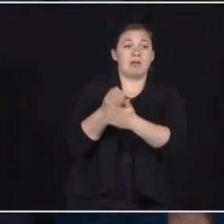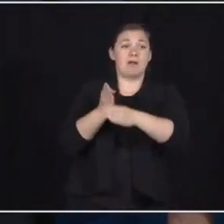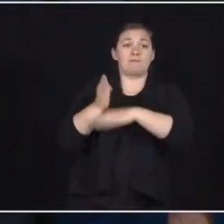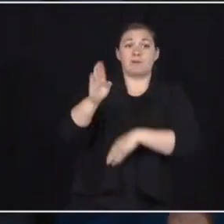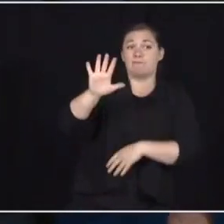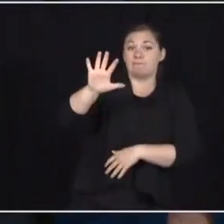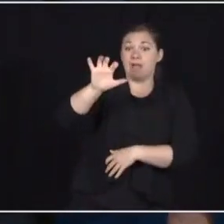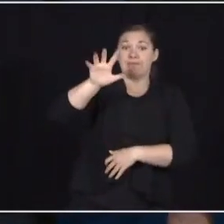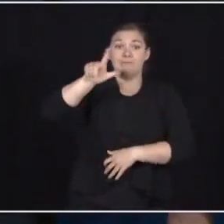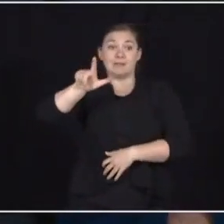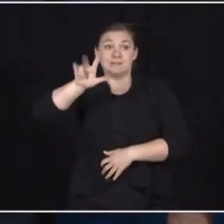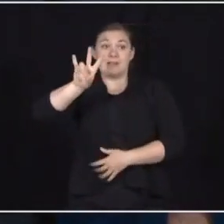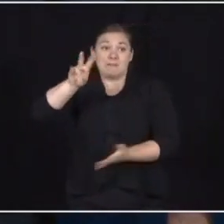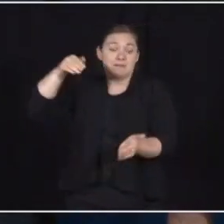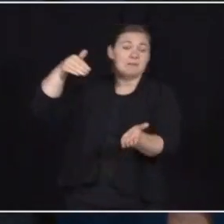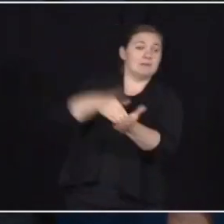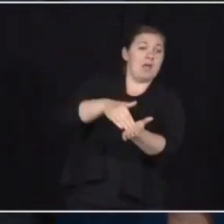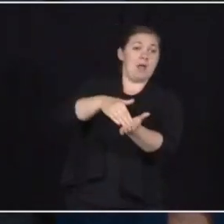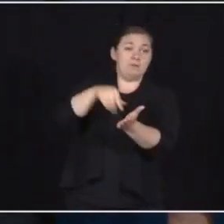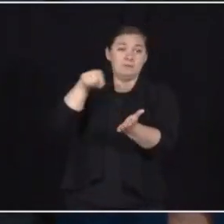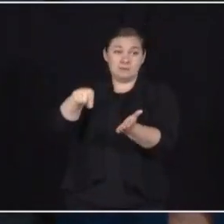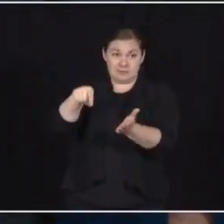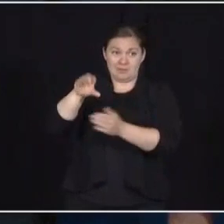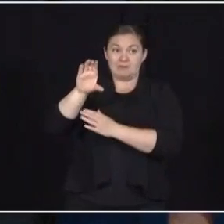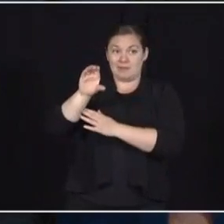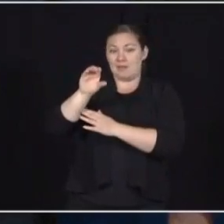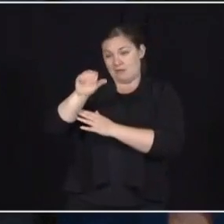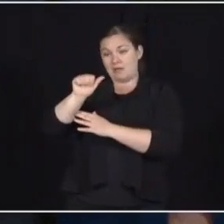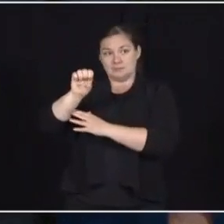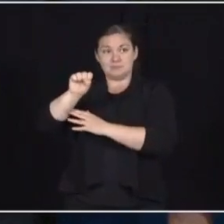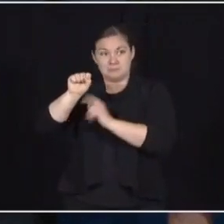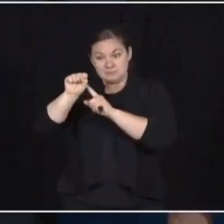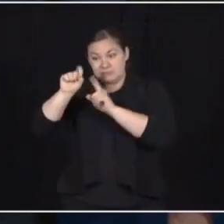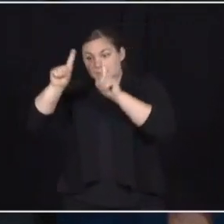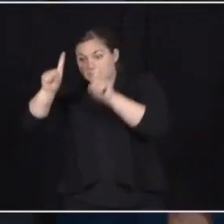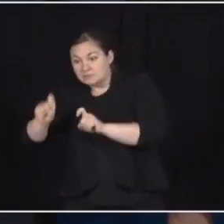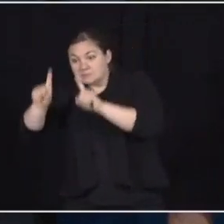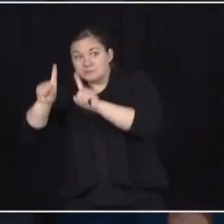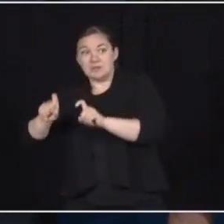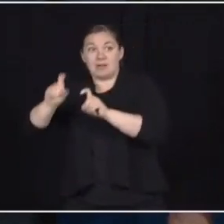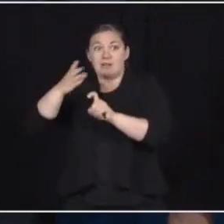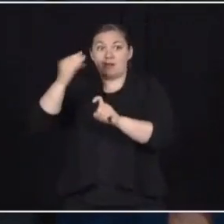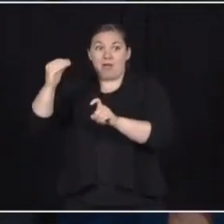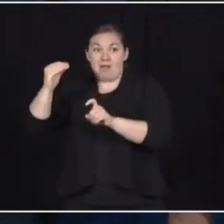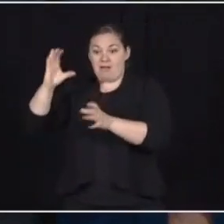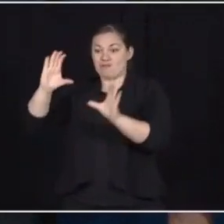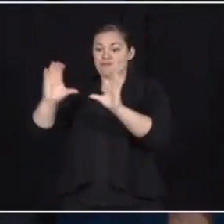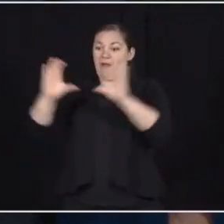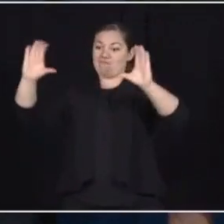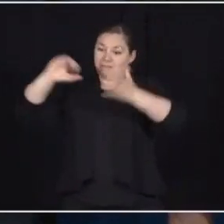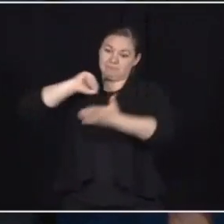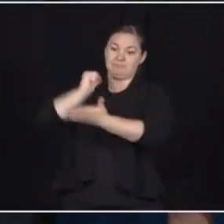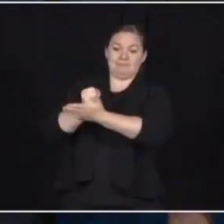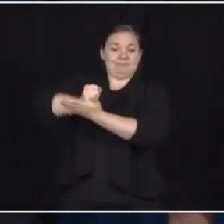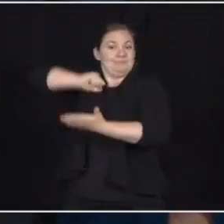more than $526,000 into a CSA group testing and certification. With our government support, the Canadian